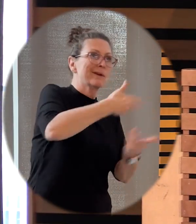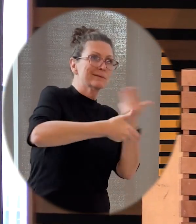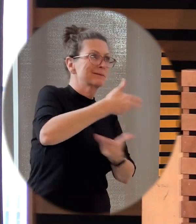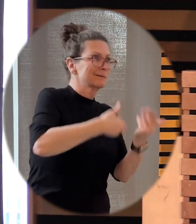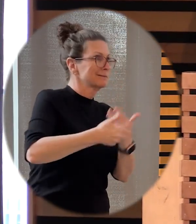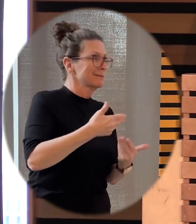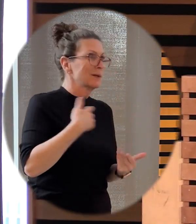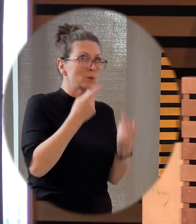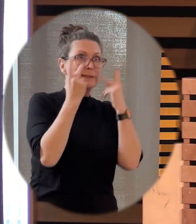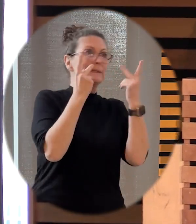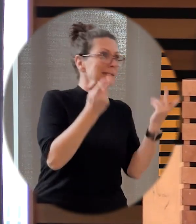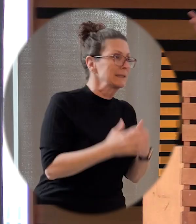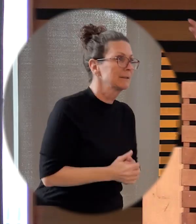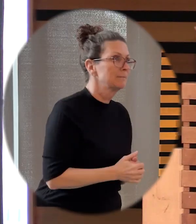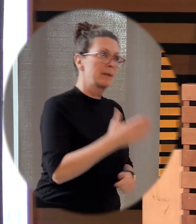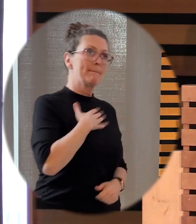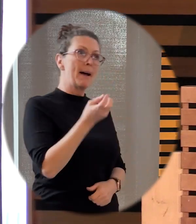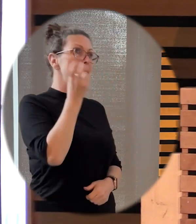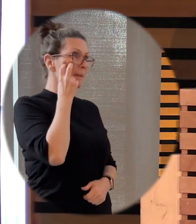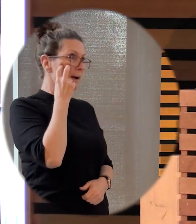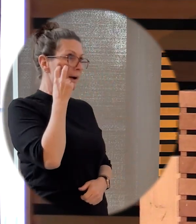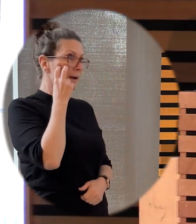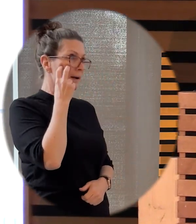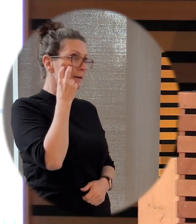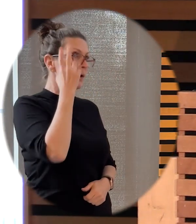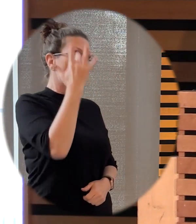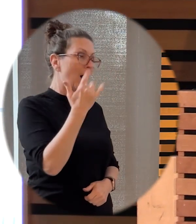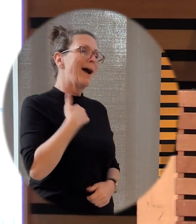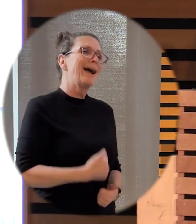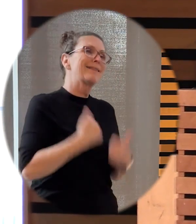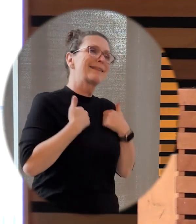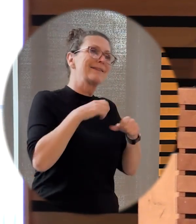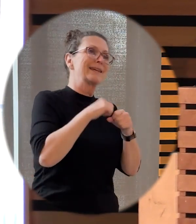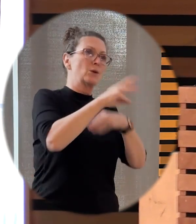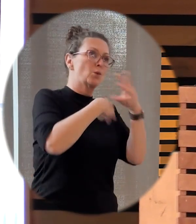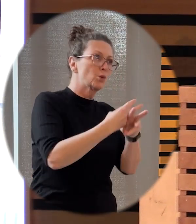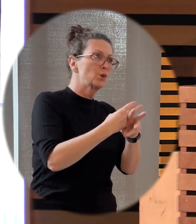world around us. My blindness arises because I live in a world that is designed for people who